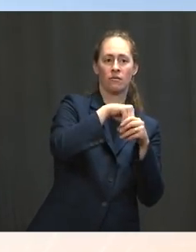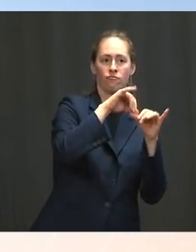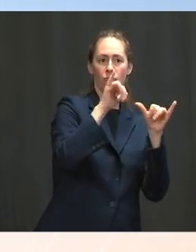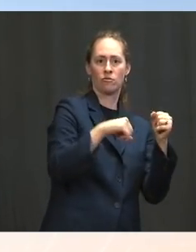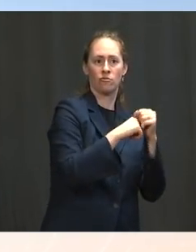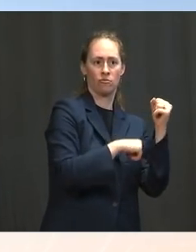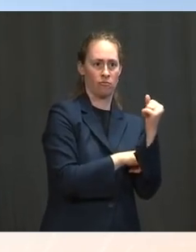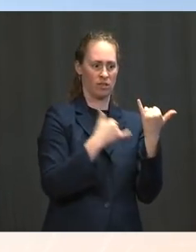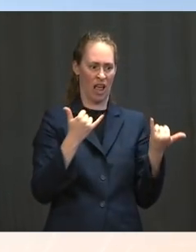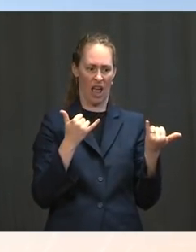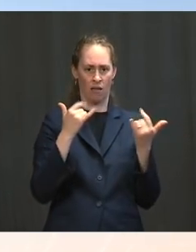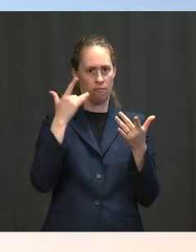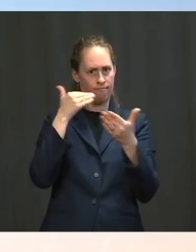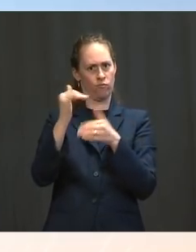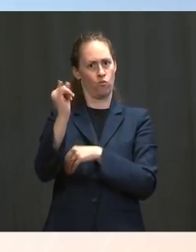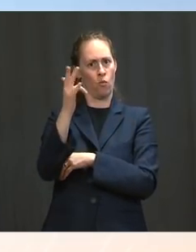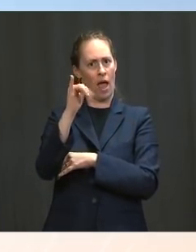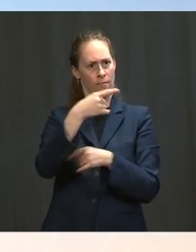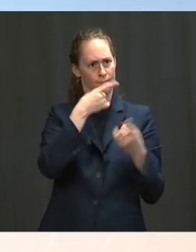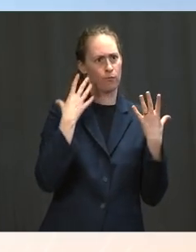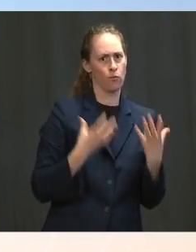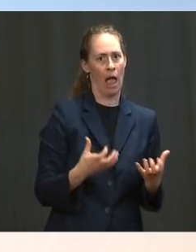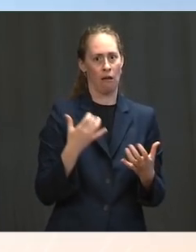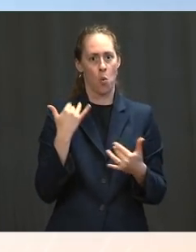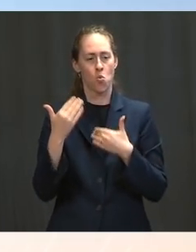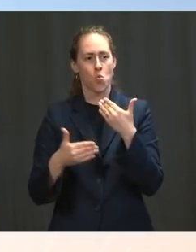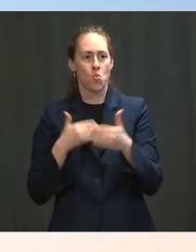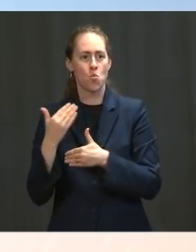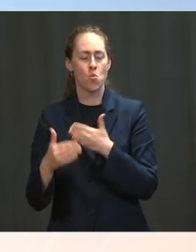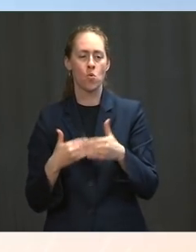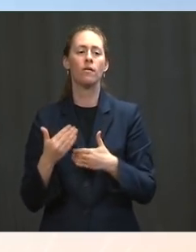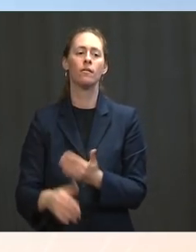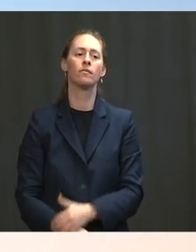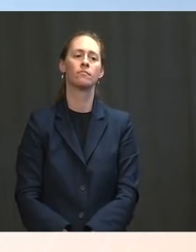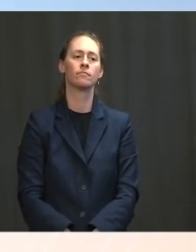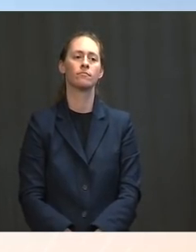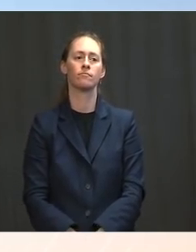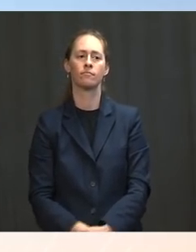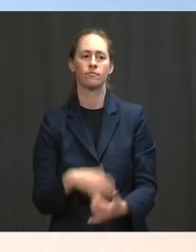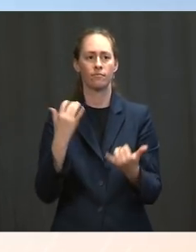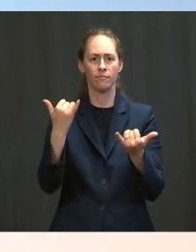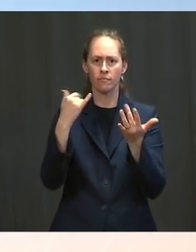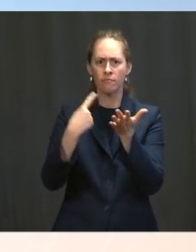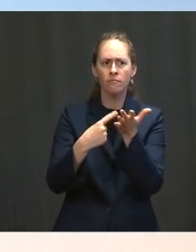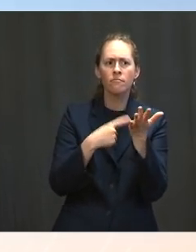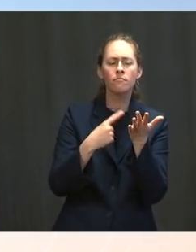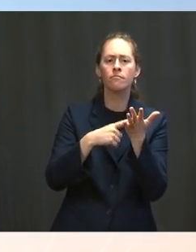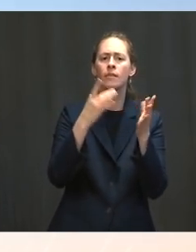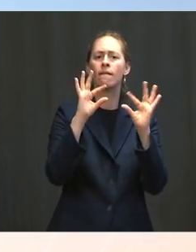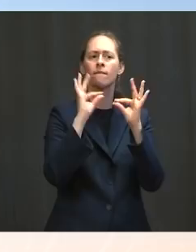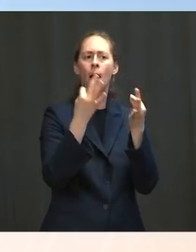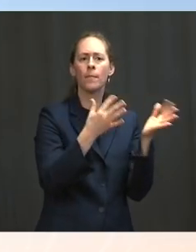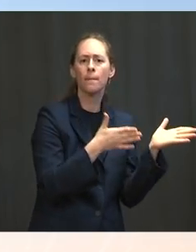he has outlined his blueprint in his budget. That includes the American Families Plan. It includes key components he'll talk about